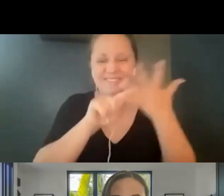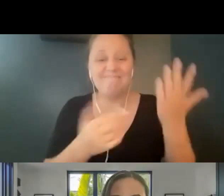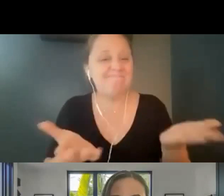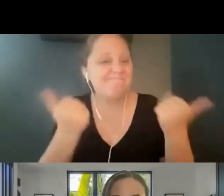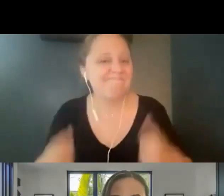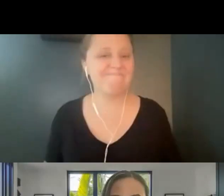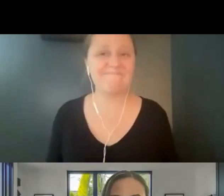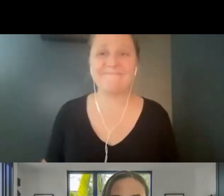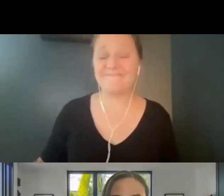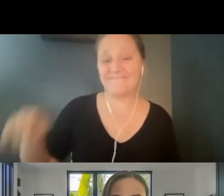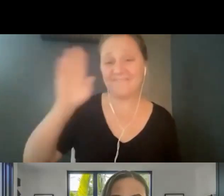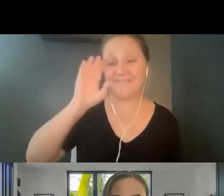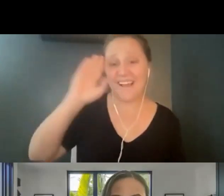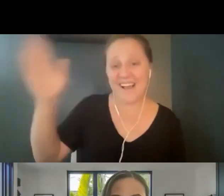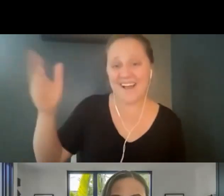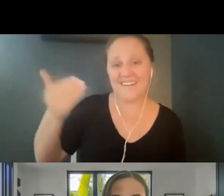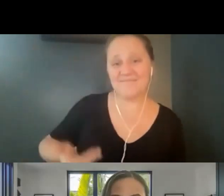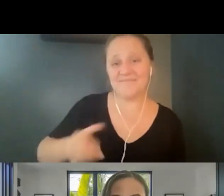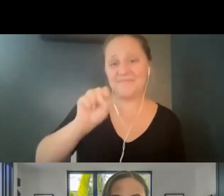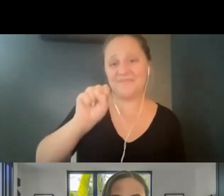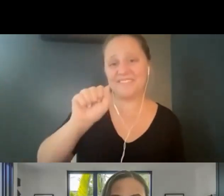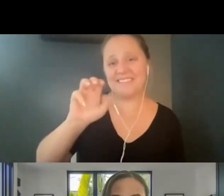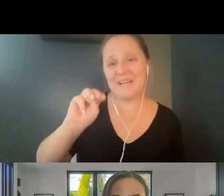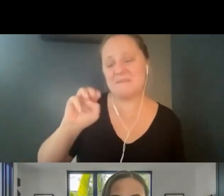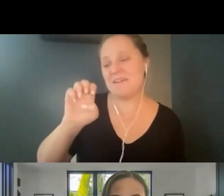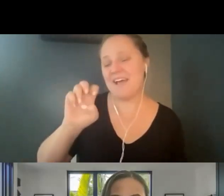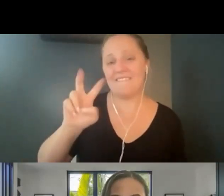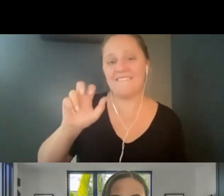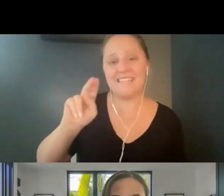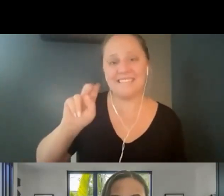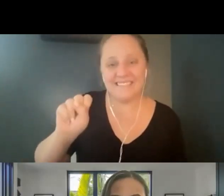hello, my name is Sam Evans and I am a 50 year